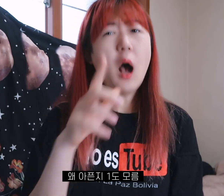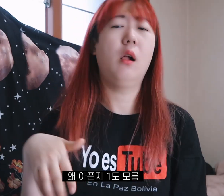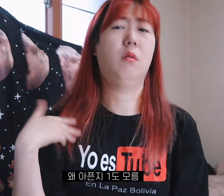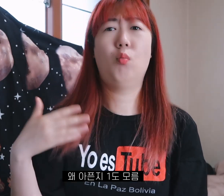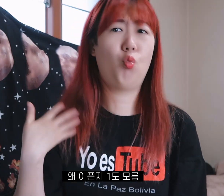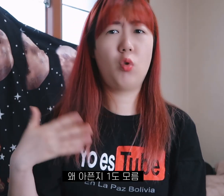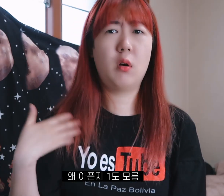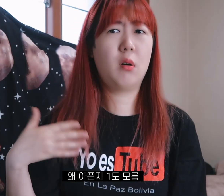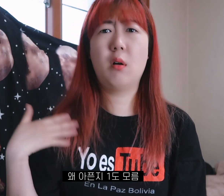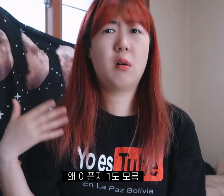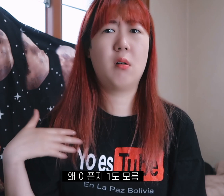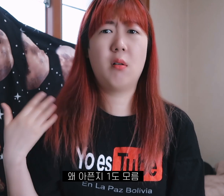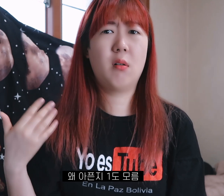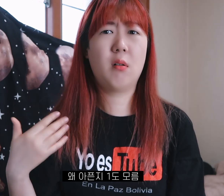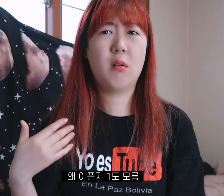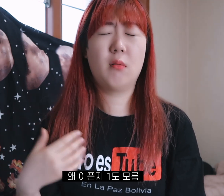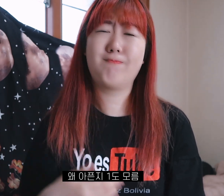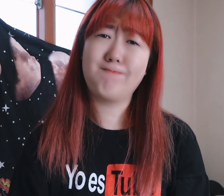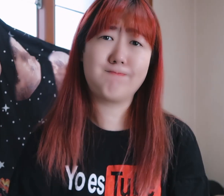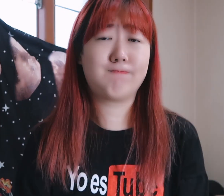Why...